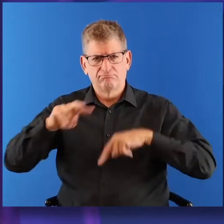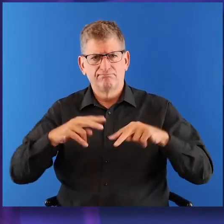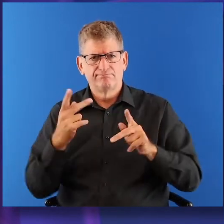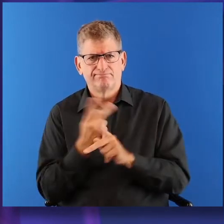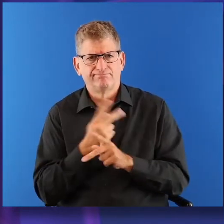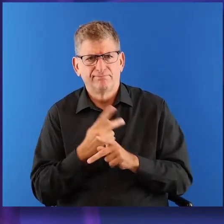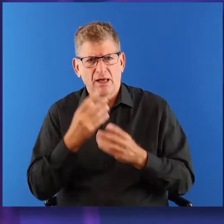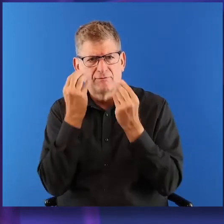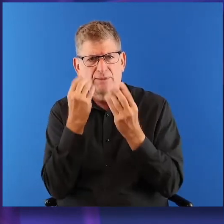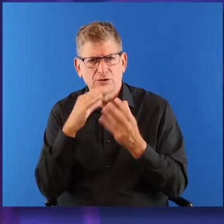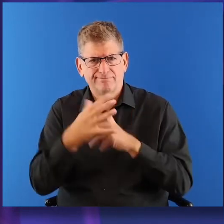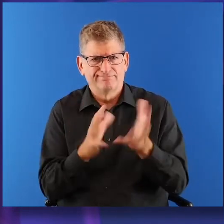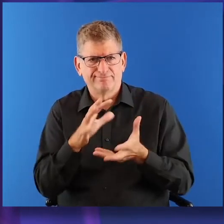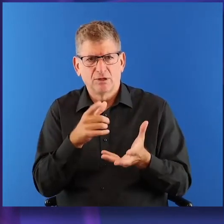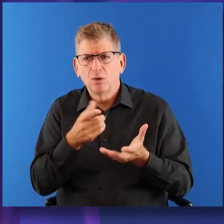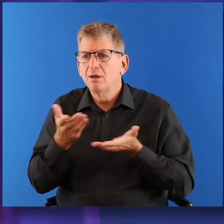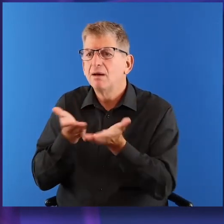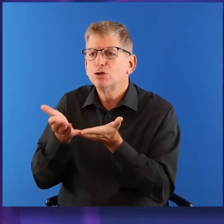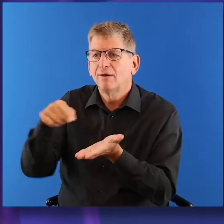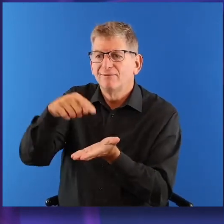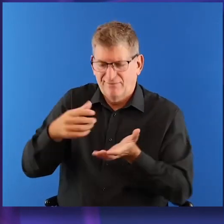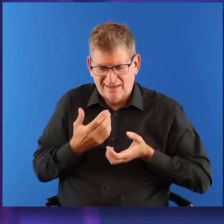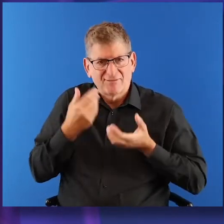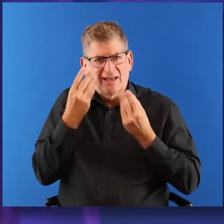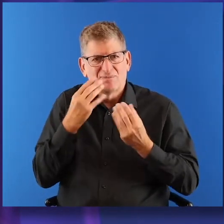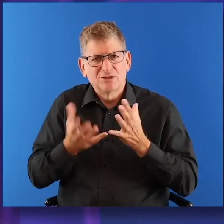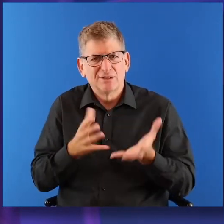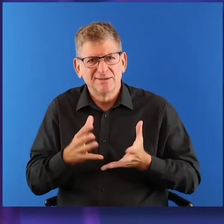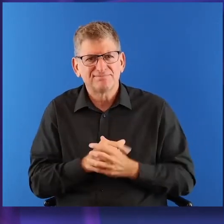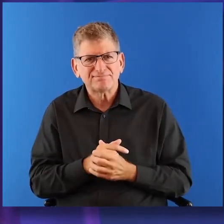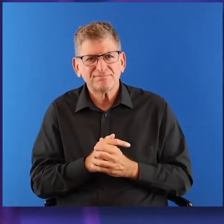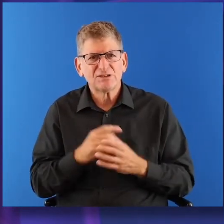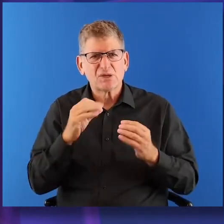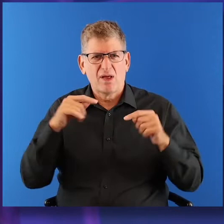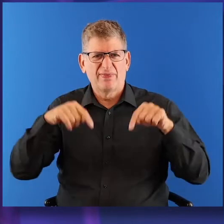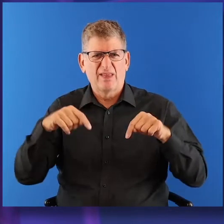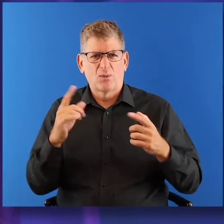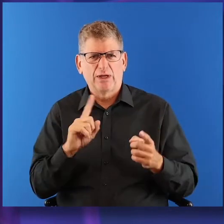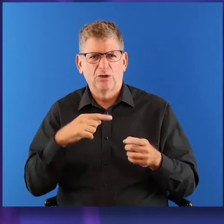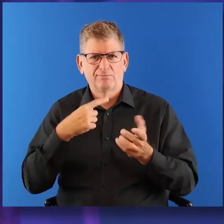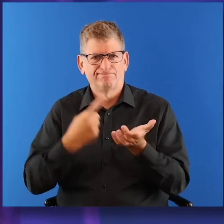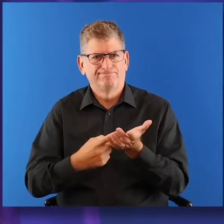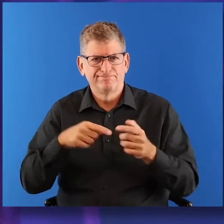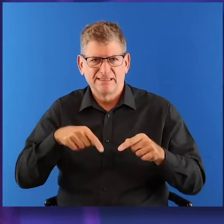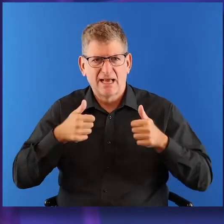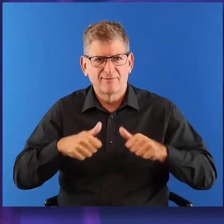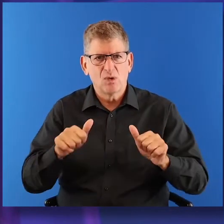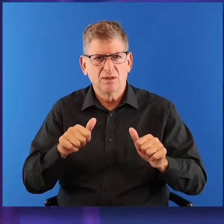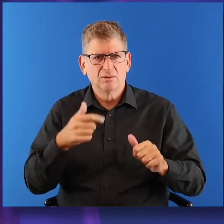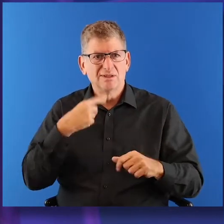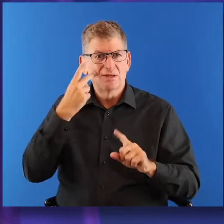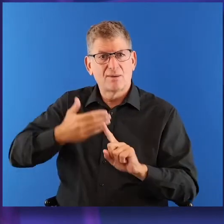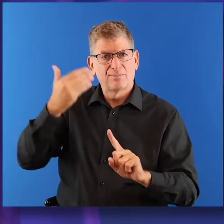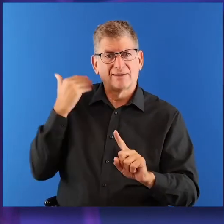see in this effort, that's what we saw in the previous efforts and our hope is that we can save a lot more lives by really using those data in a thoughtful way.